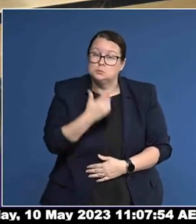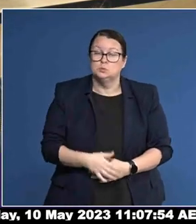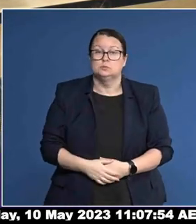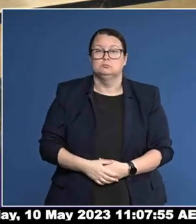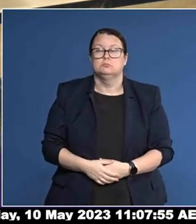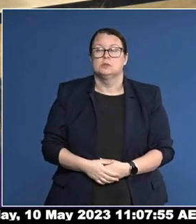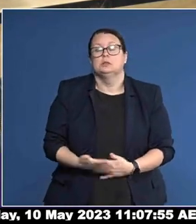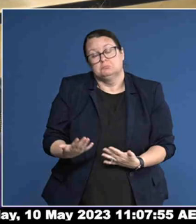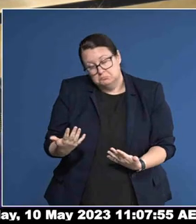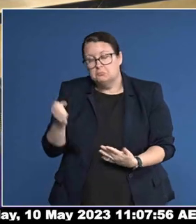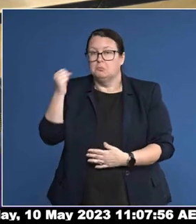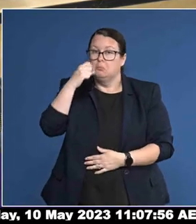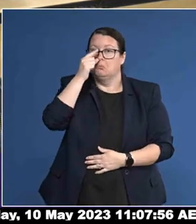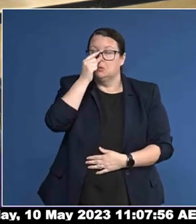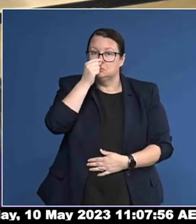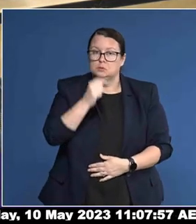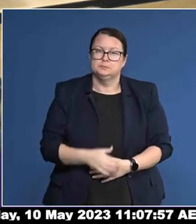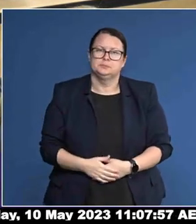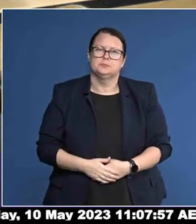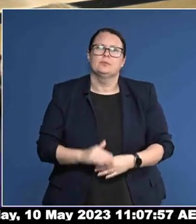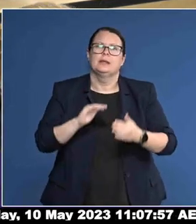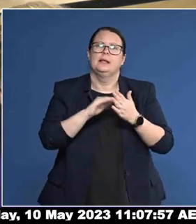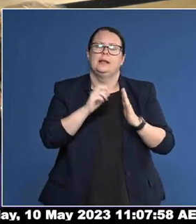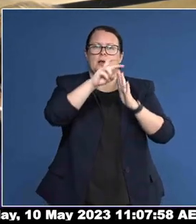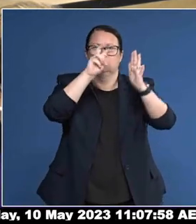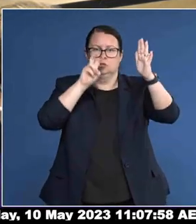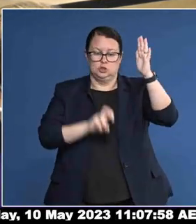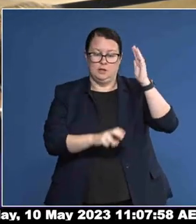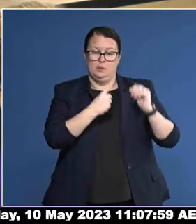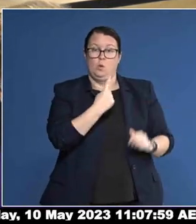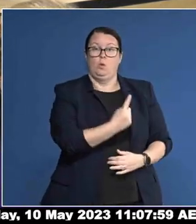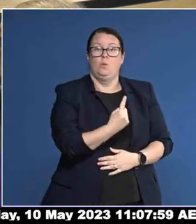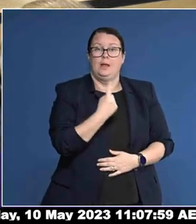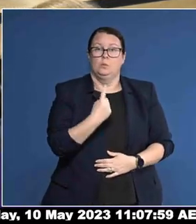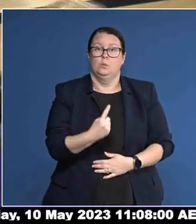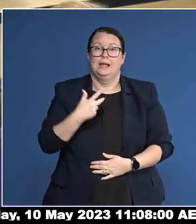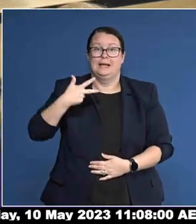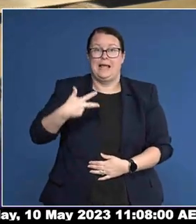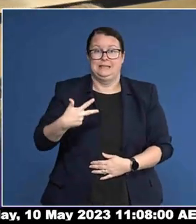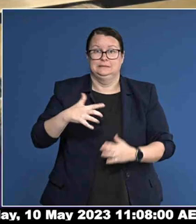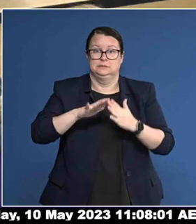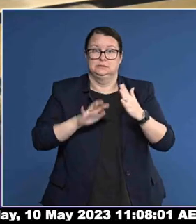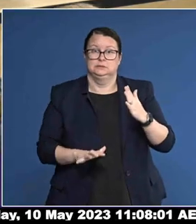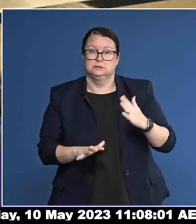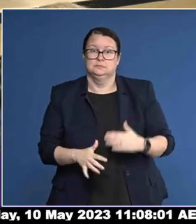If I can take you to paragraph 118 of your statement, again, this is still under